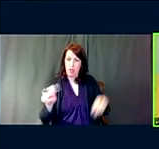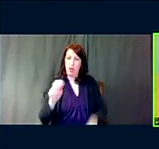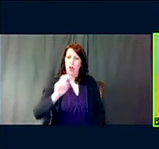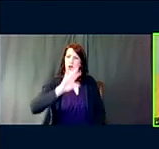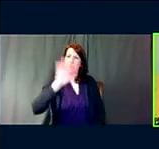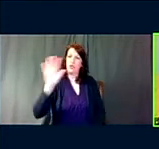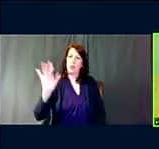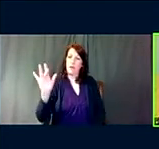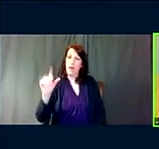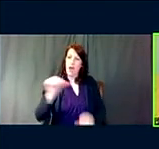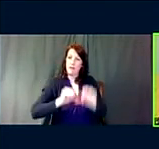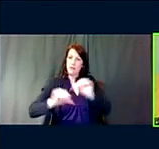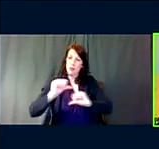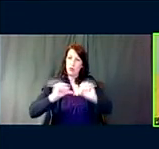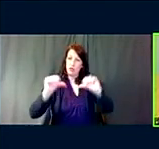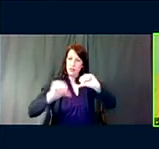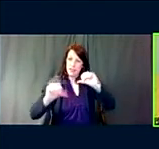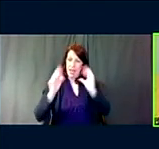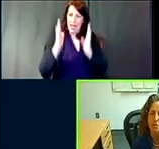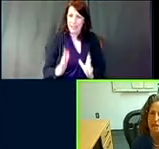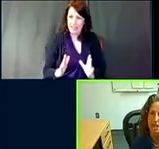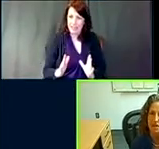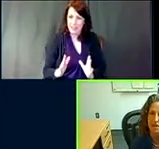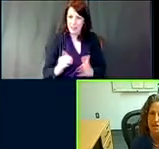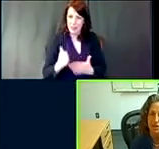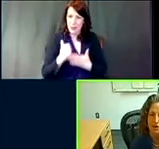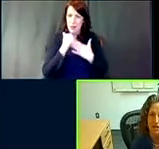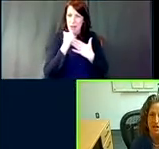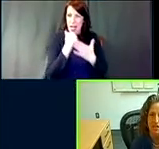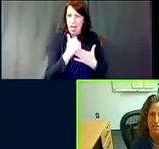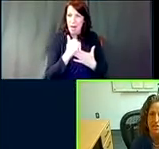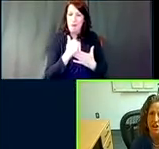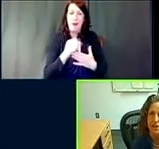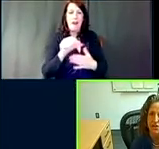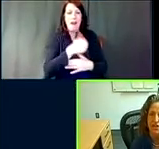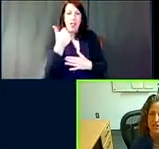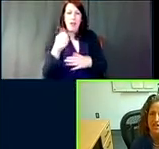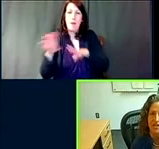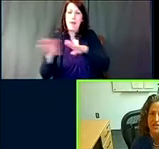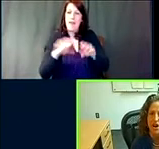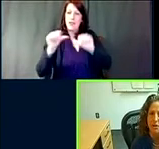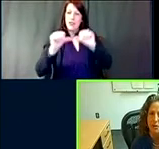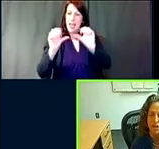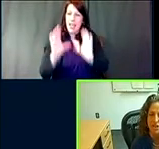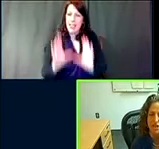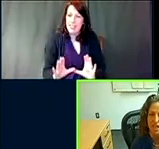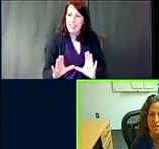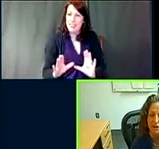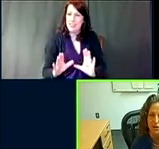KGAWA-SINGER AND BILL DRESSESLER SHEBA GEORGE CONVENED A PANEL OF